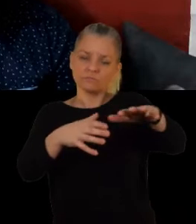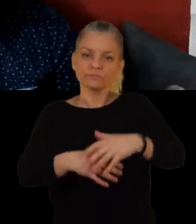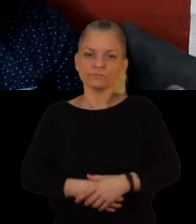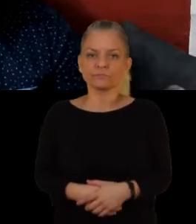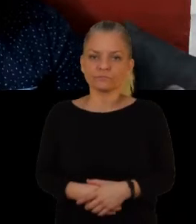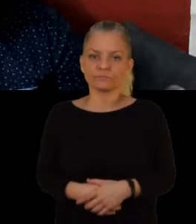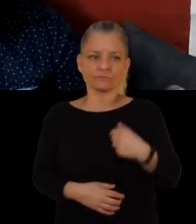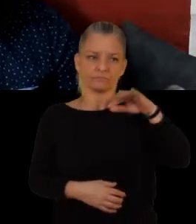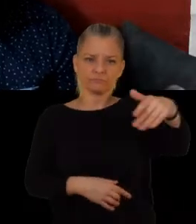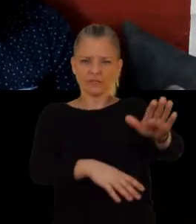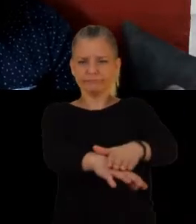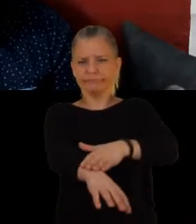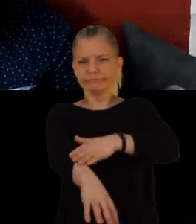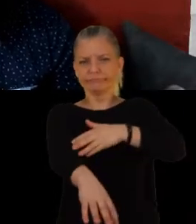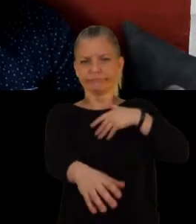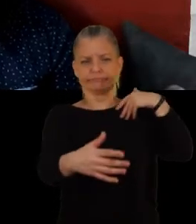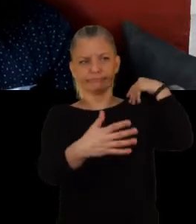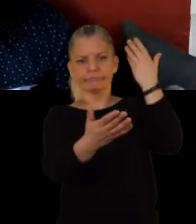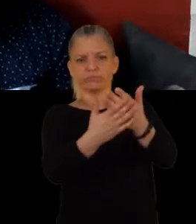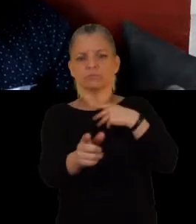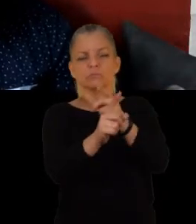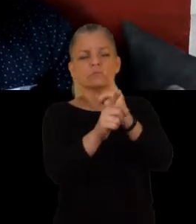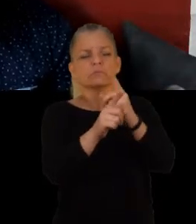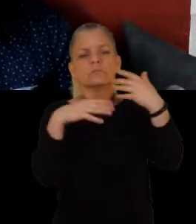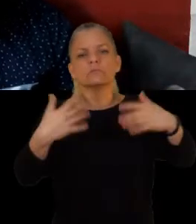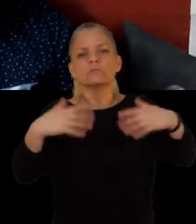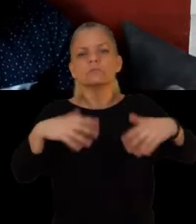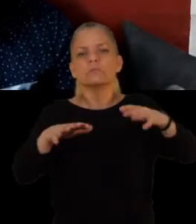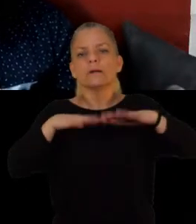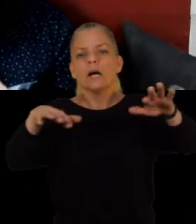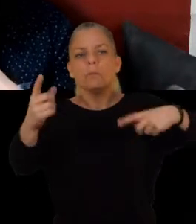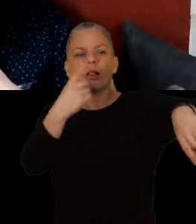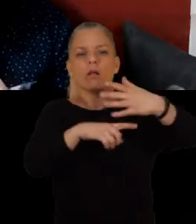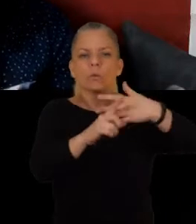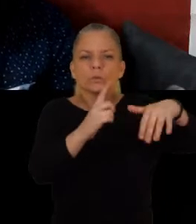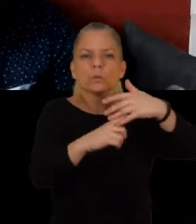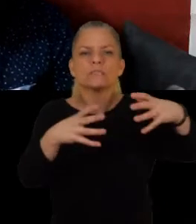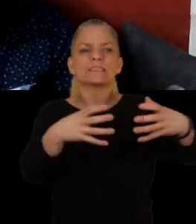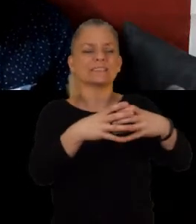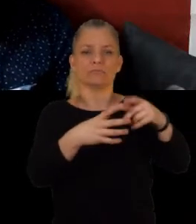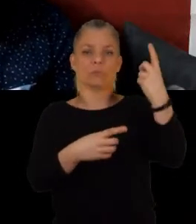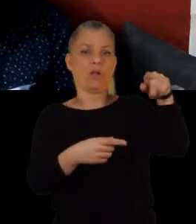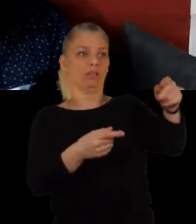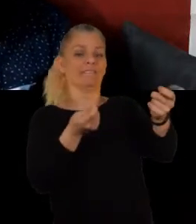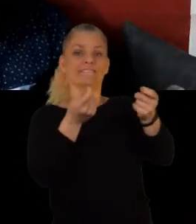and um yeah i was there for a long time and that's where i met amazing people in the community and